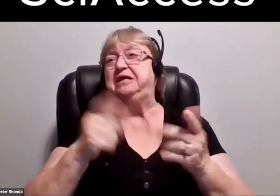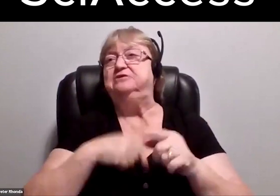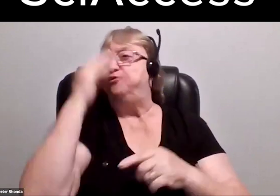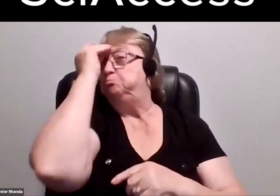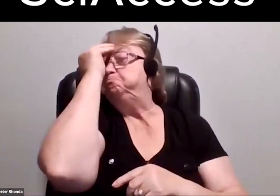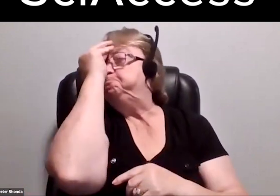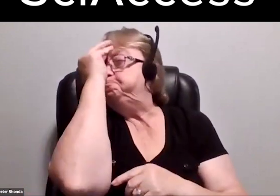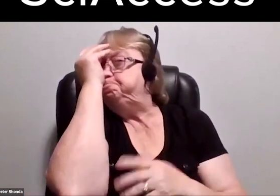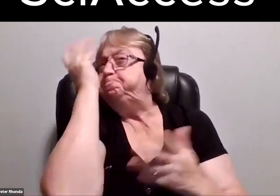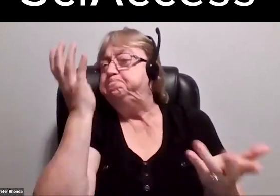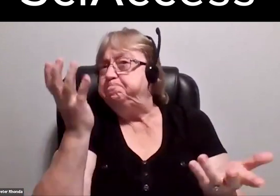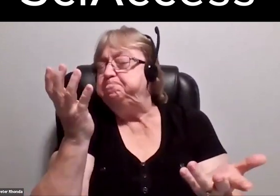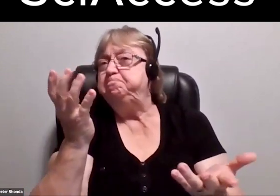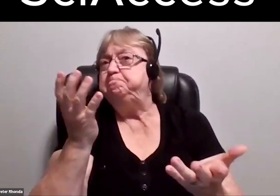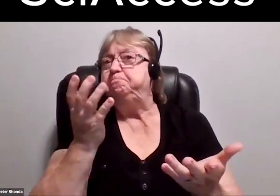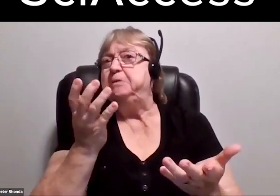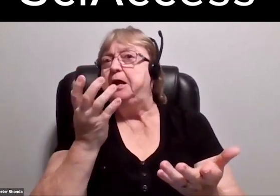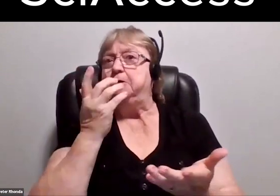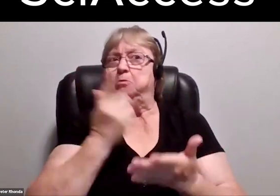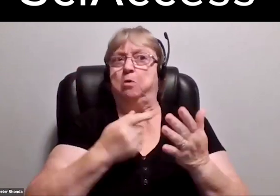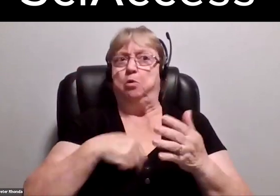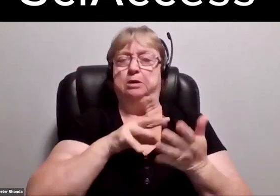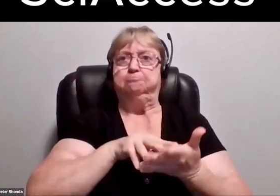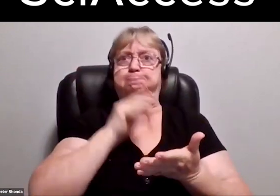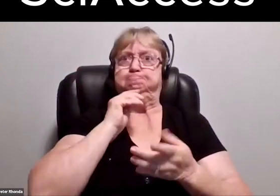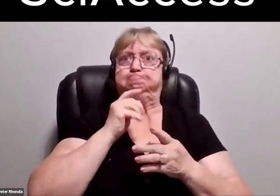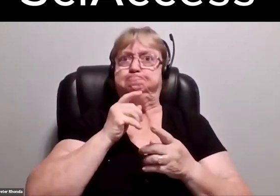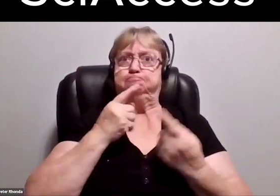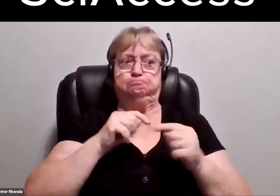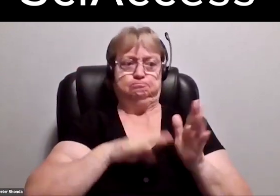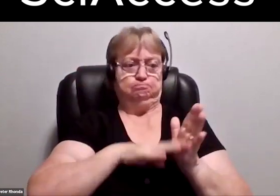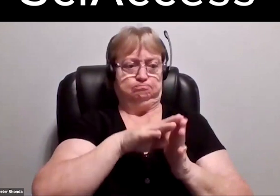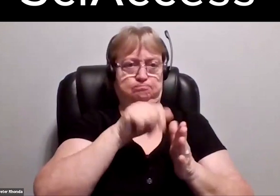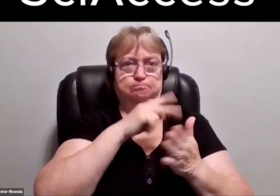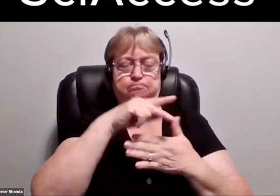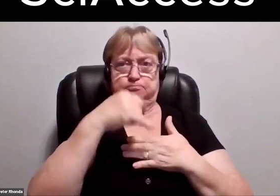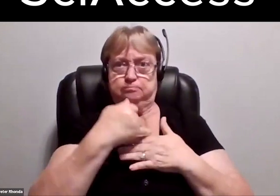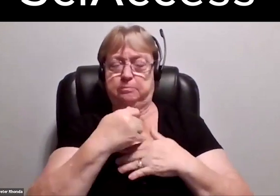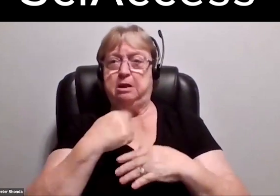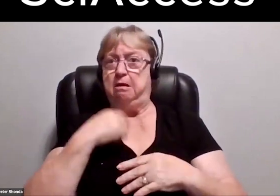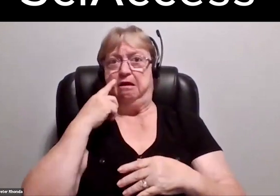that we have found when we're trying to develop this project. I think it's something to keep in mind if others